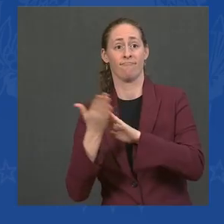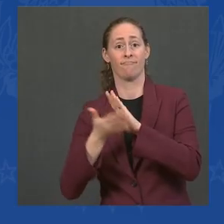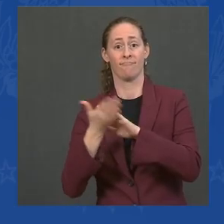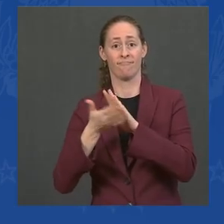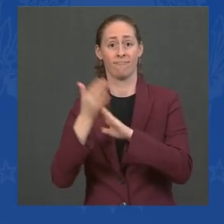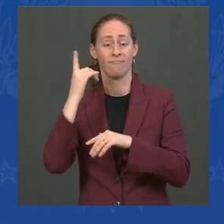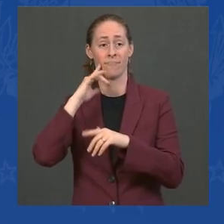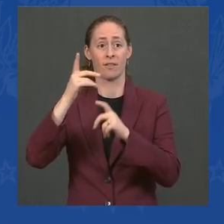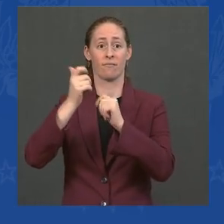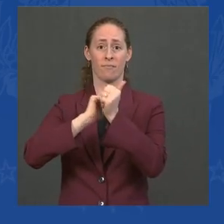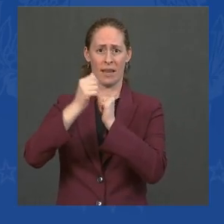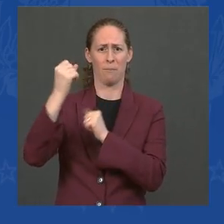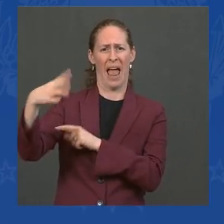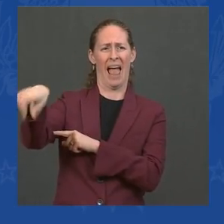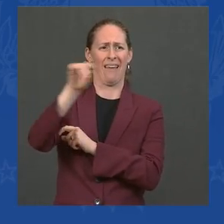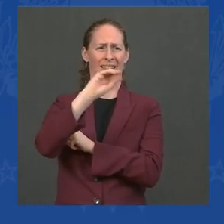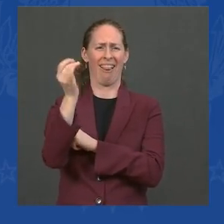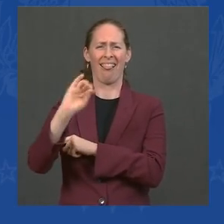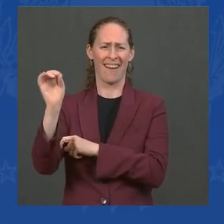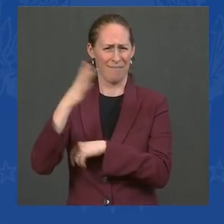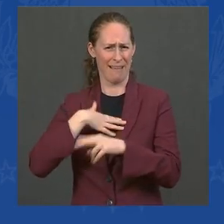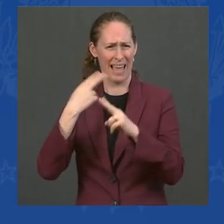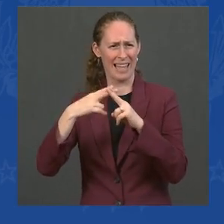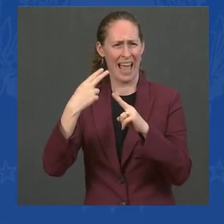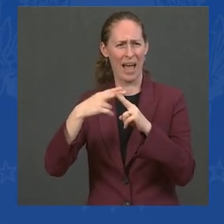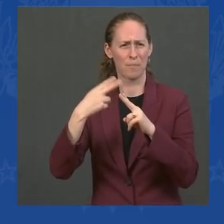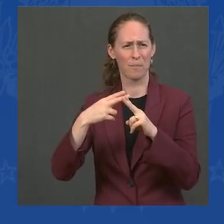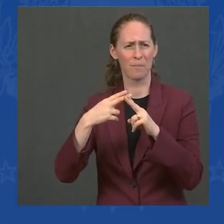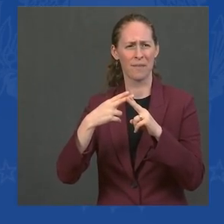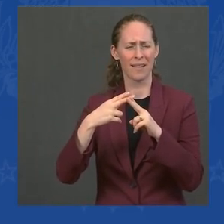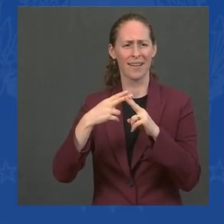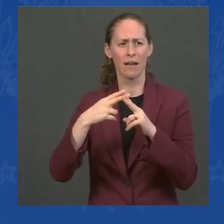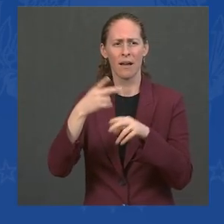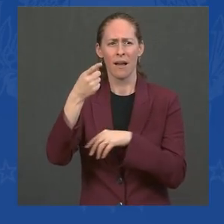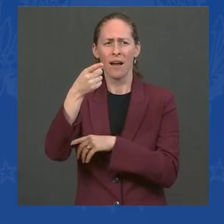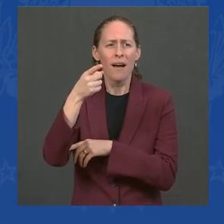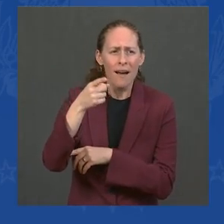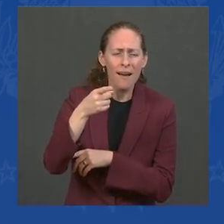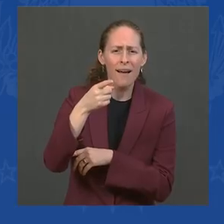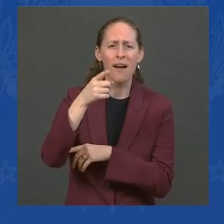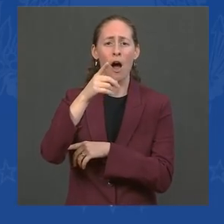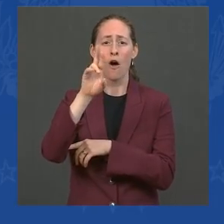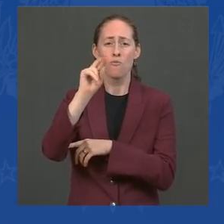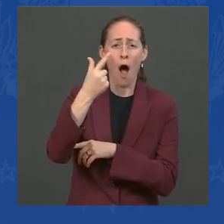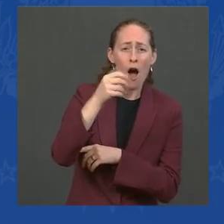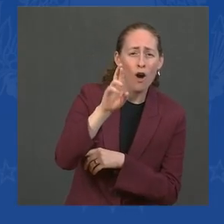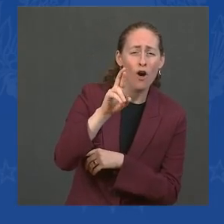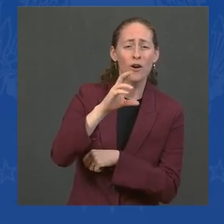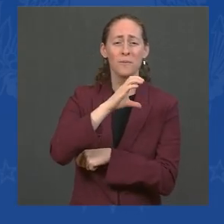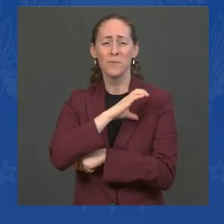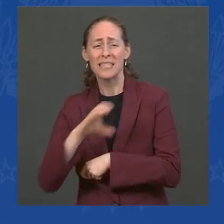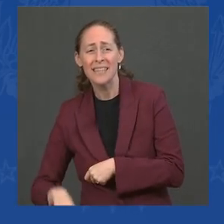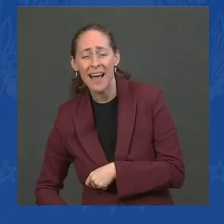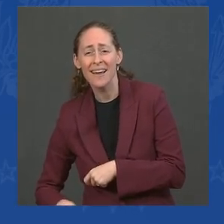and said, "Roger Christian Murphy." And so it's lovely to be here and from an Irishman